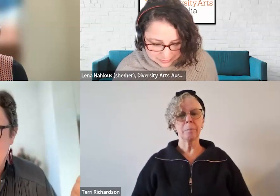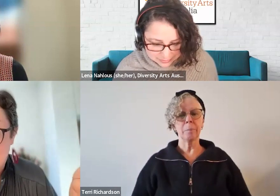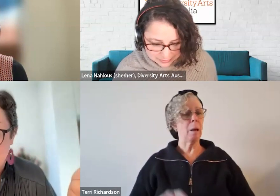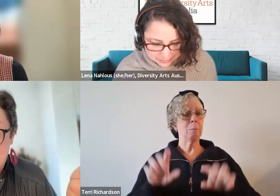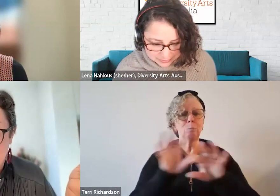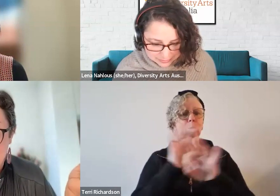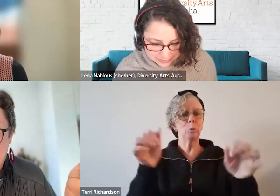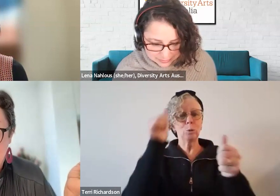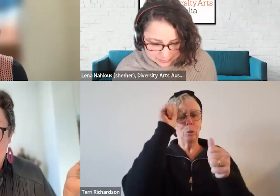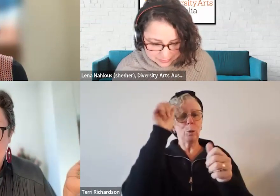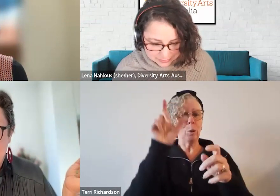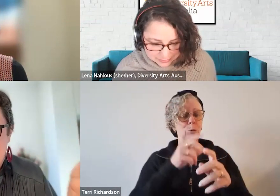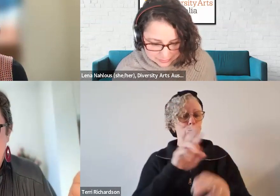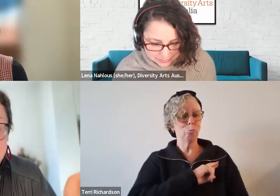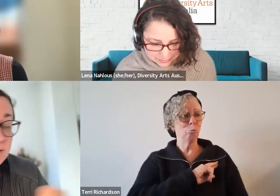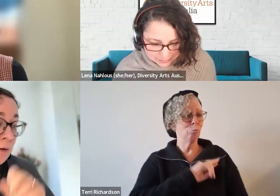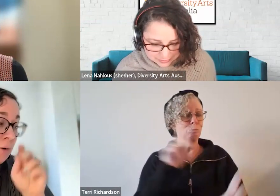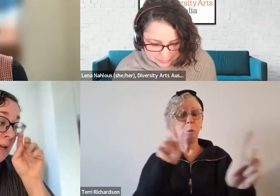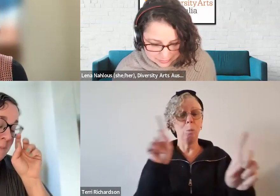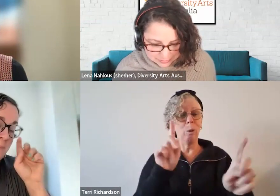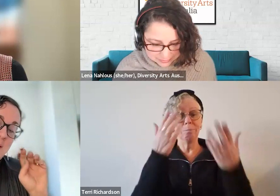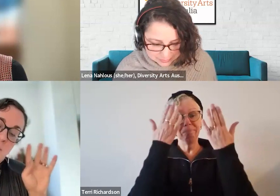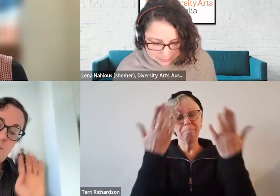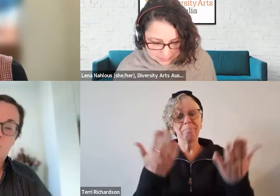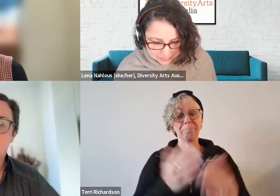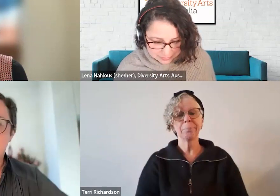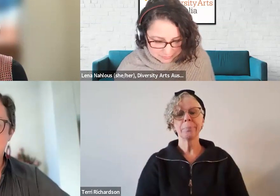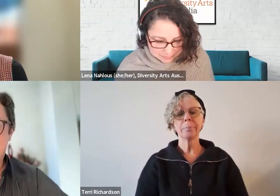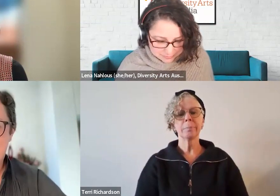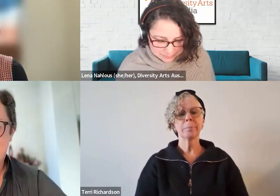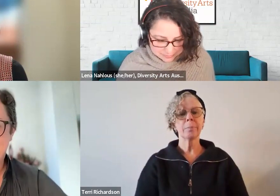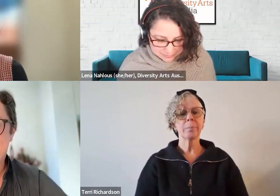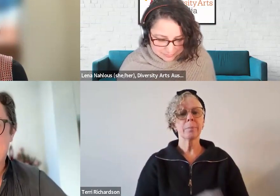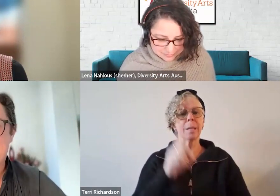know what their responsibilities are. So even though sometimes we think we might,